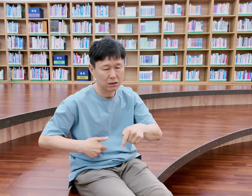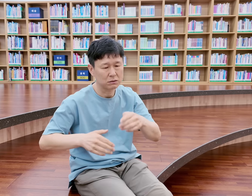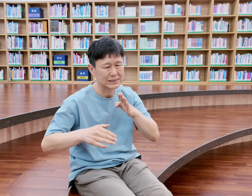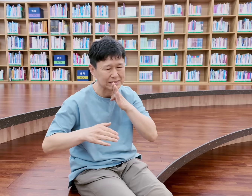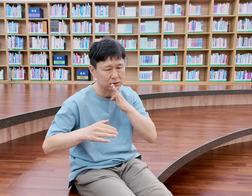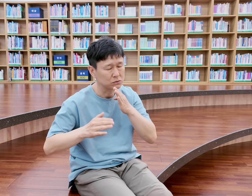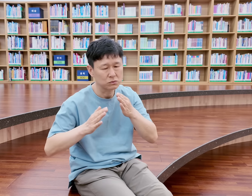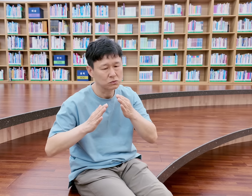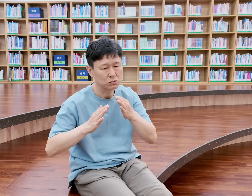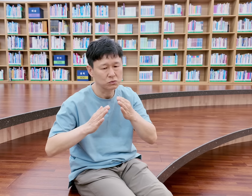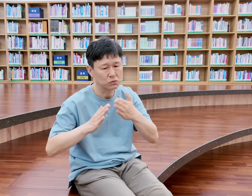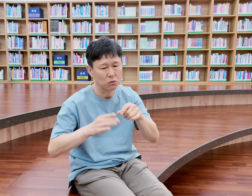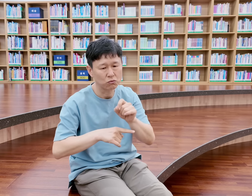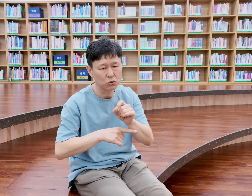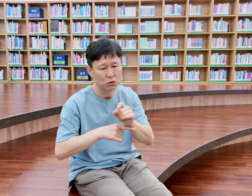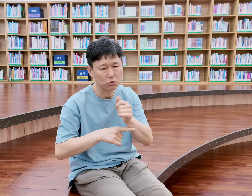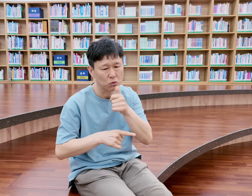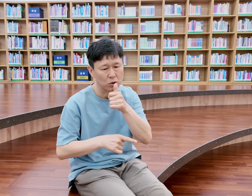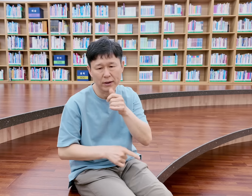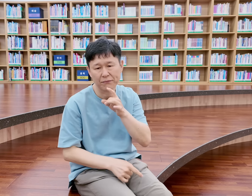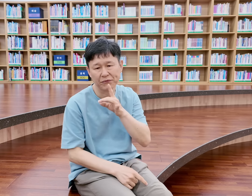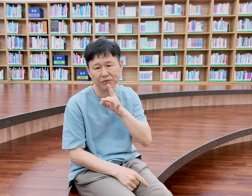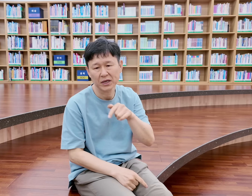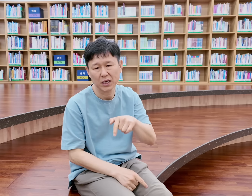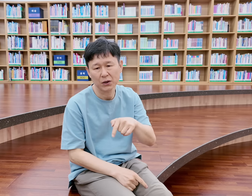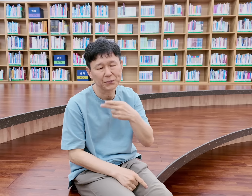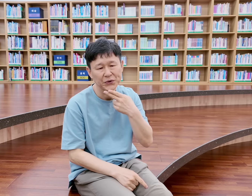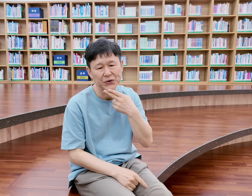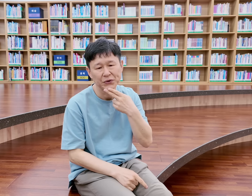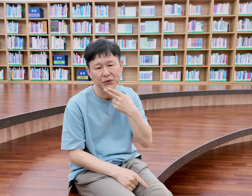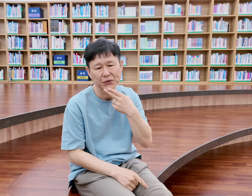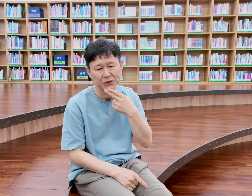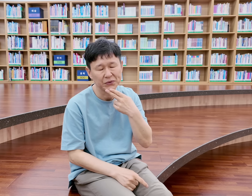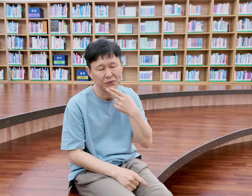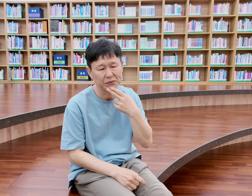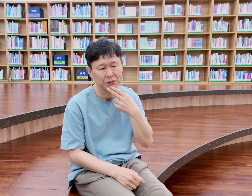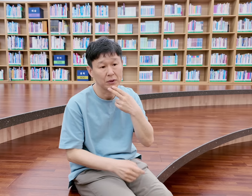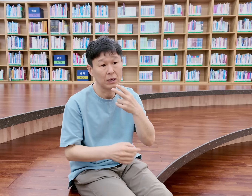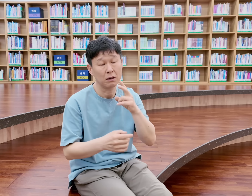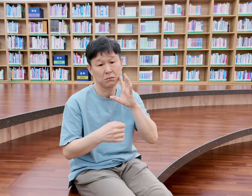However, since this is a public service position, it is not easy to hire additional sign language interpreters.